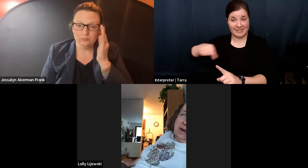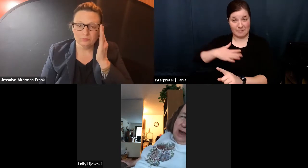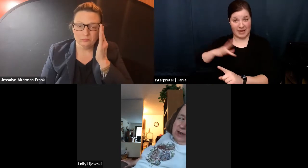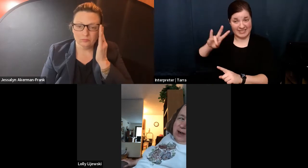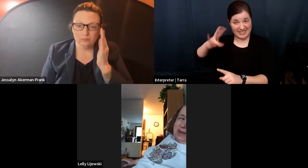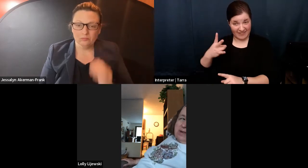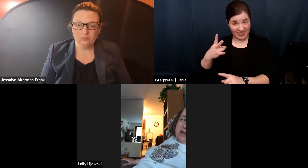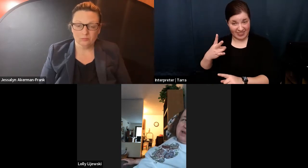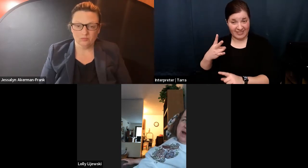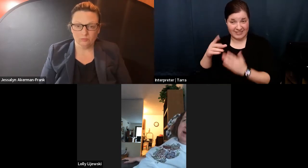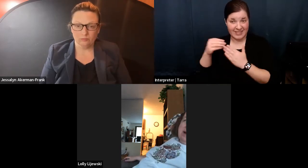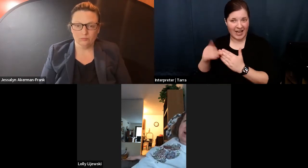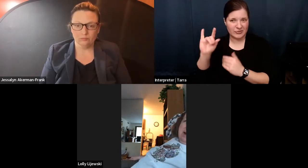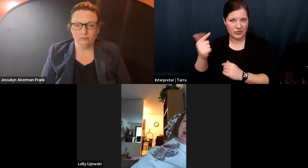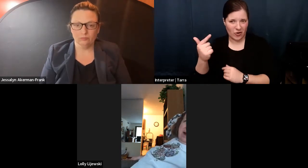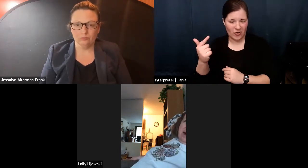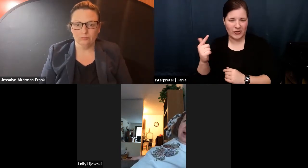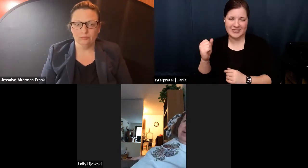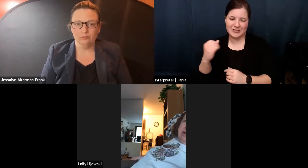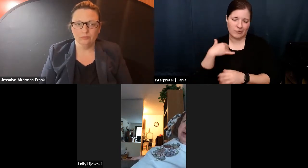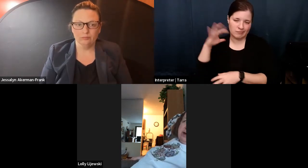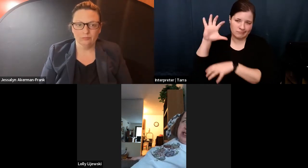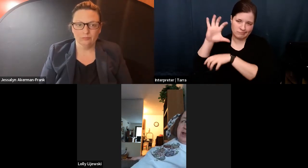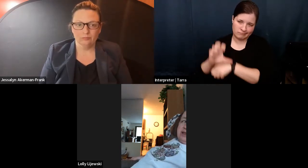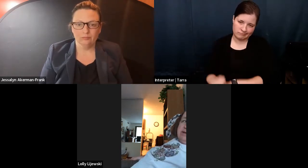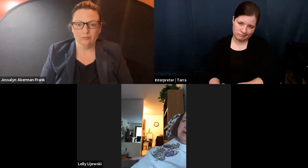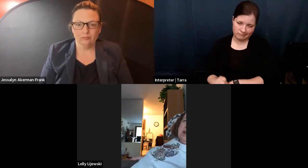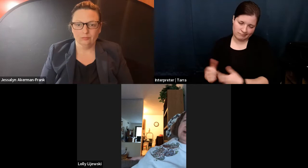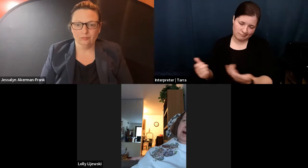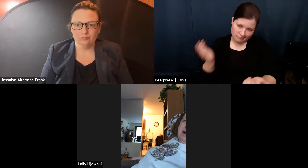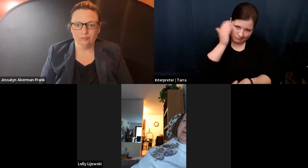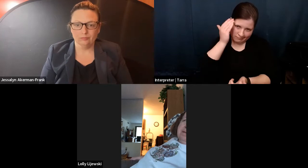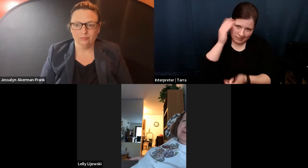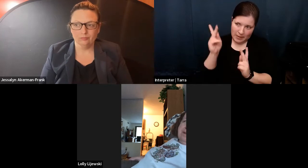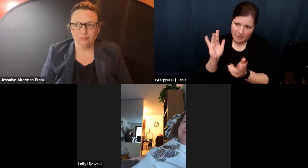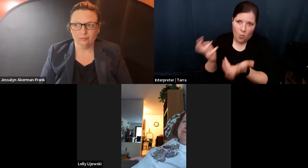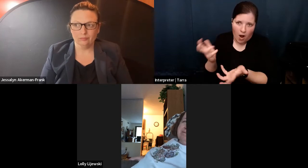I think another challenge often is people wanting to interact with my dog.